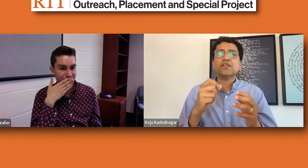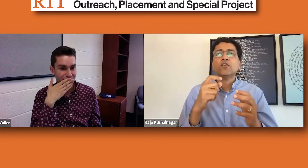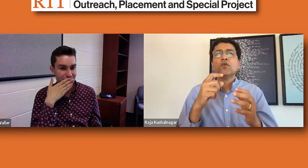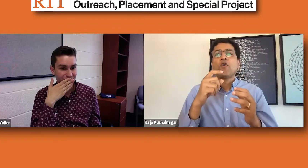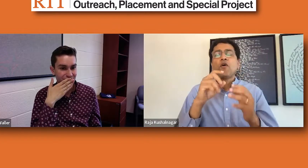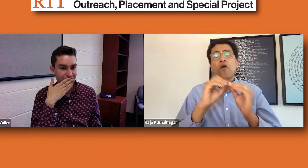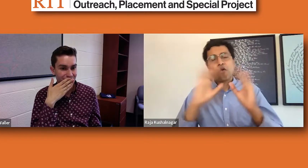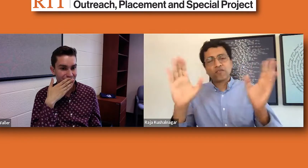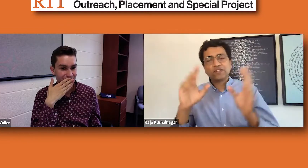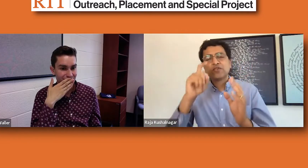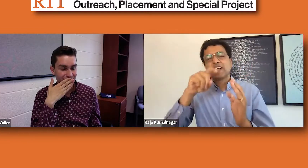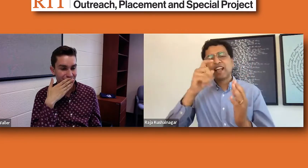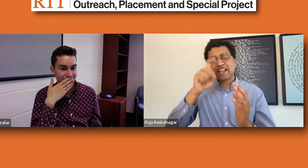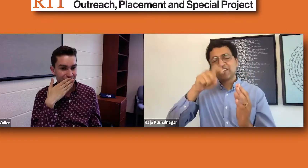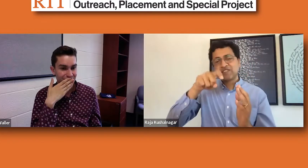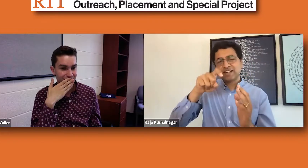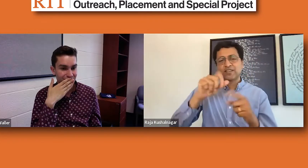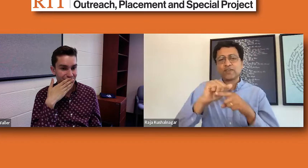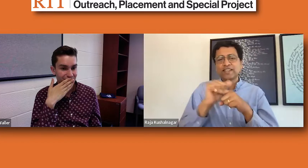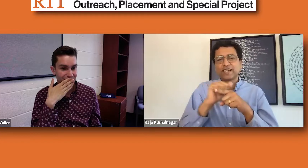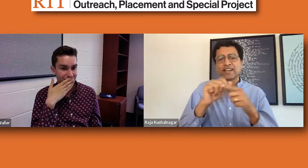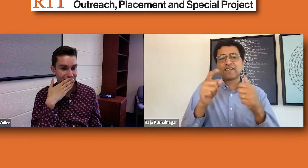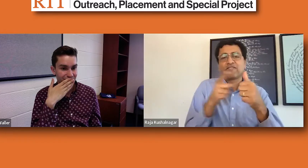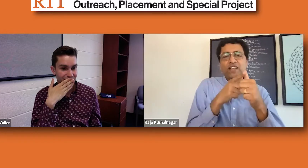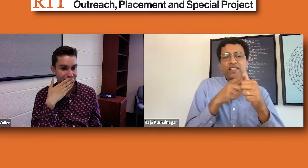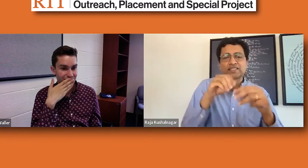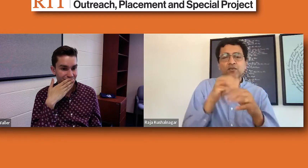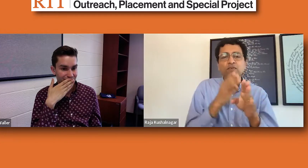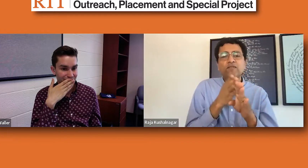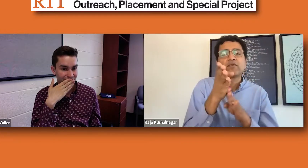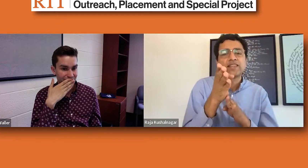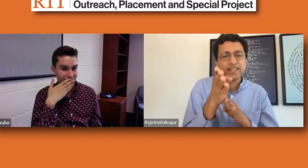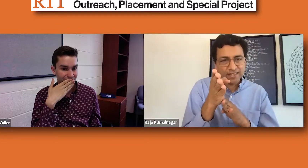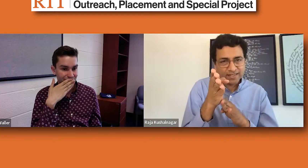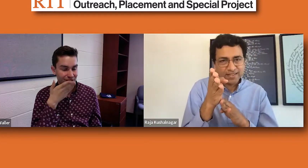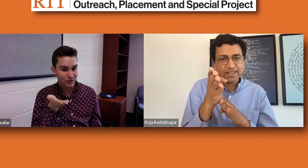Yeah. I just wanted to add, it's really important. Also, people need the